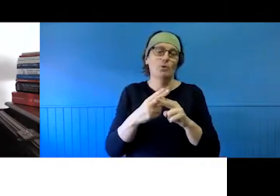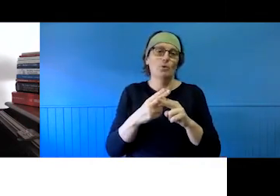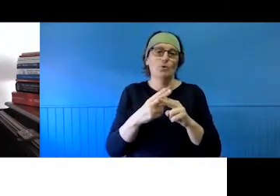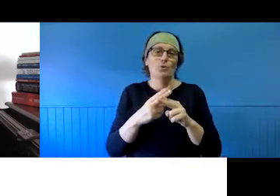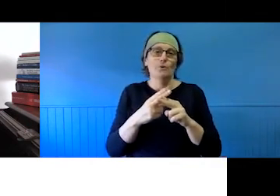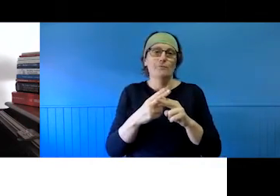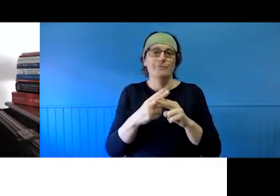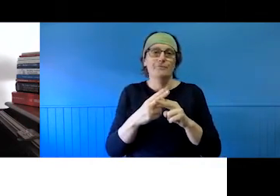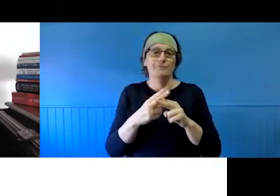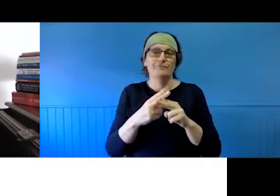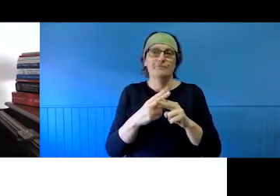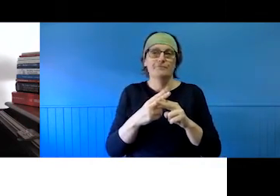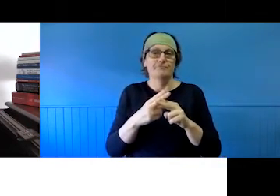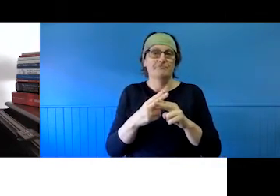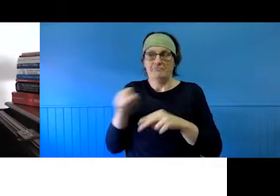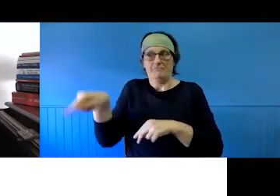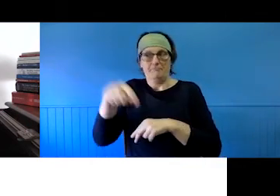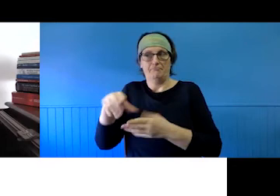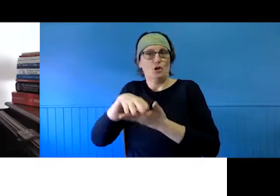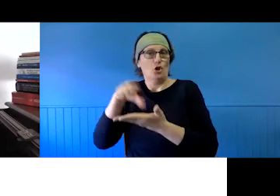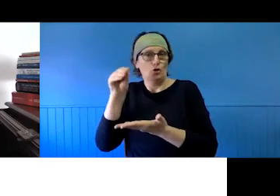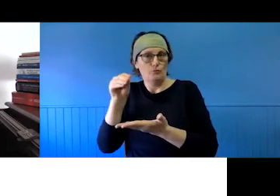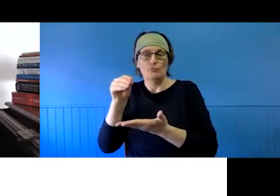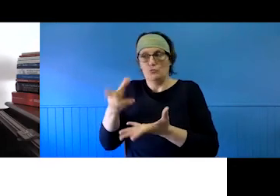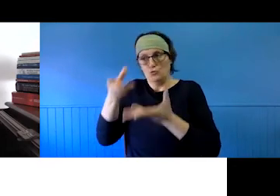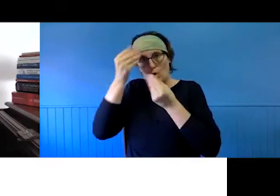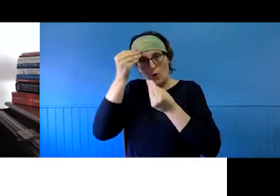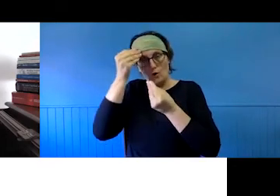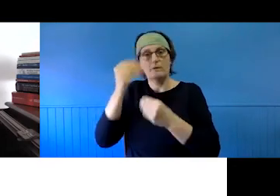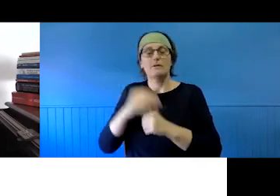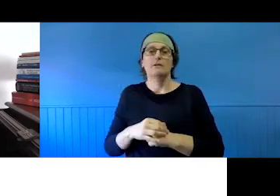piece where we actually have the teaching that's happening, being the